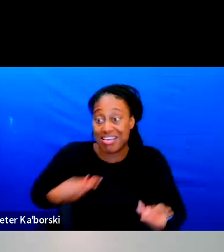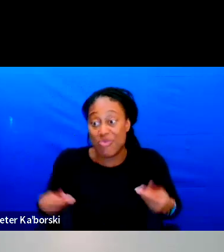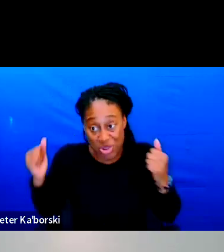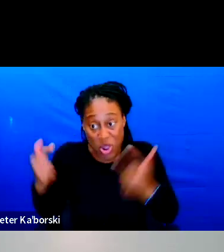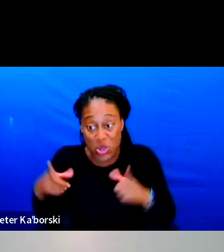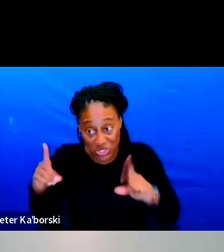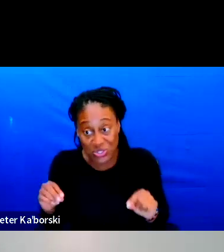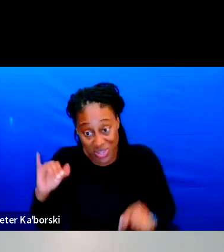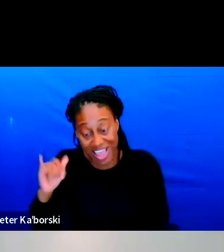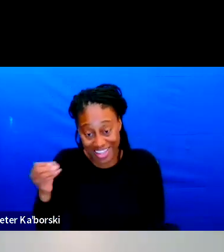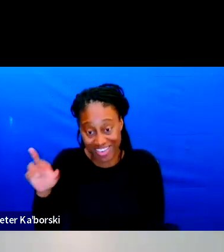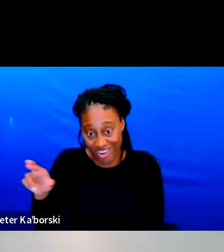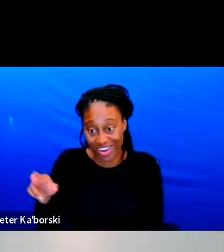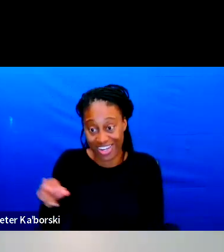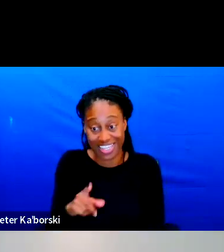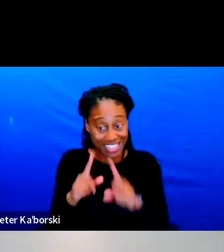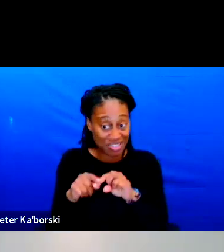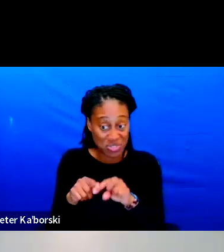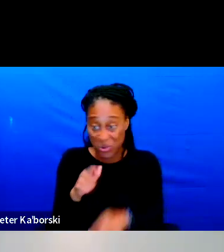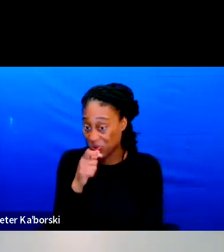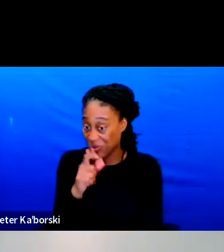Michelle Scheib: so. It's kinda all depends on who answers the phone.